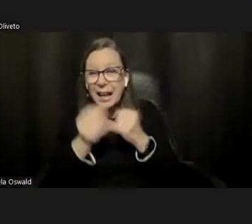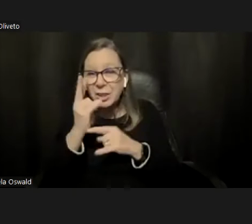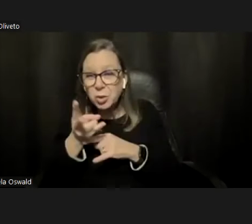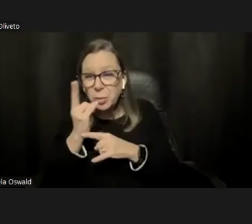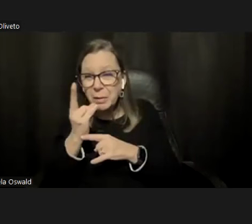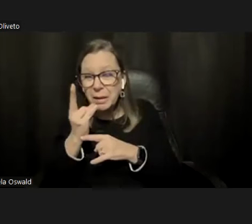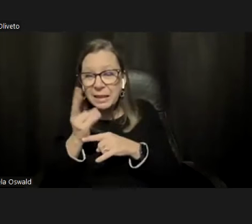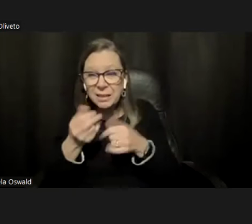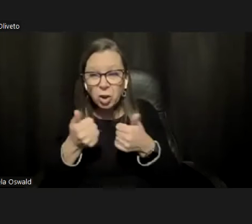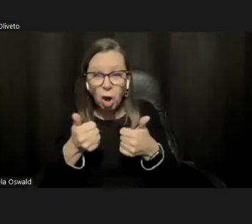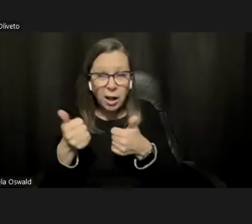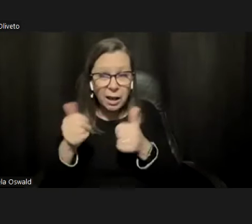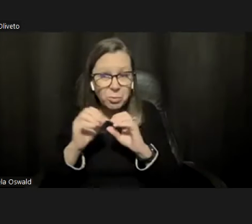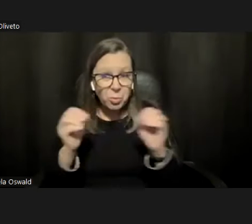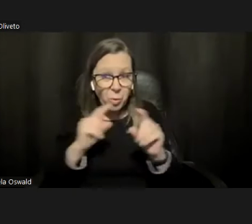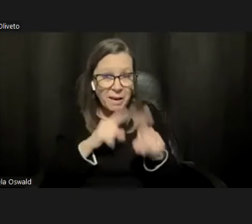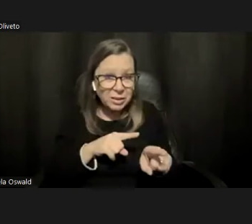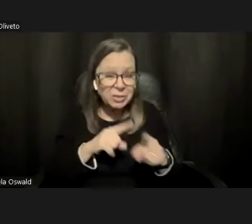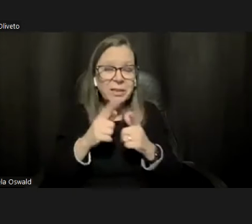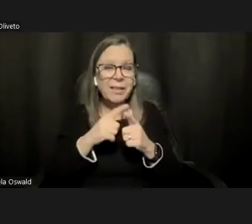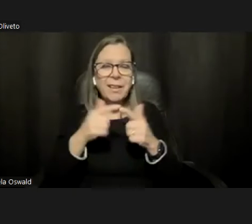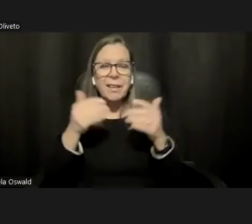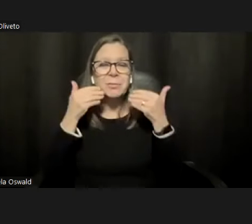if no one answers, we will go ahead and move on, but I see Maggie, you are on.